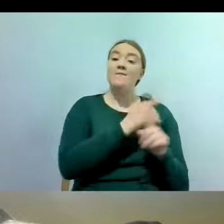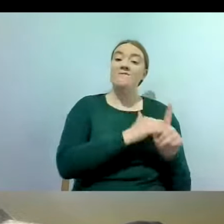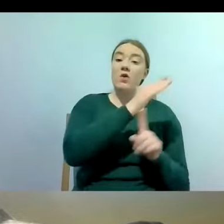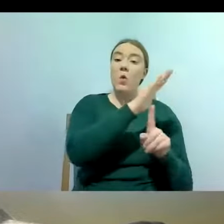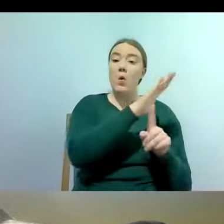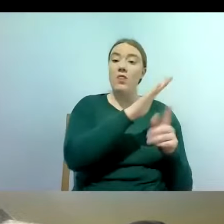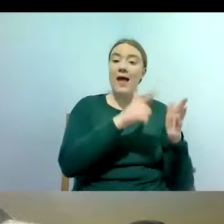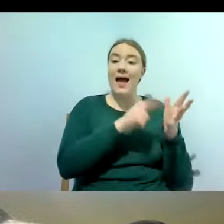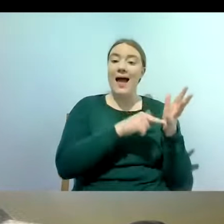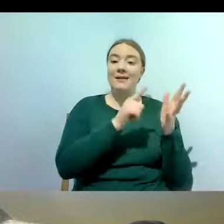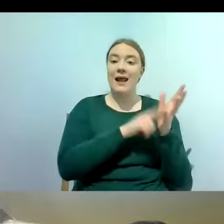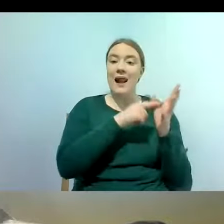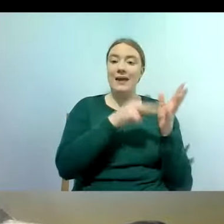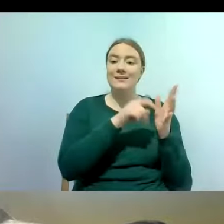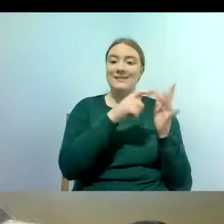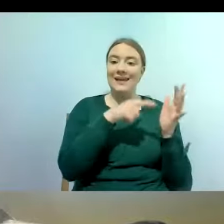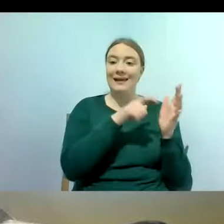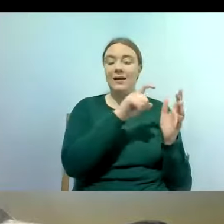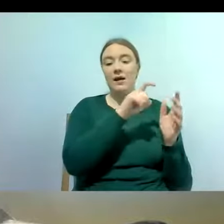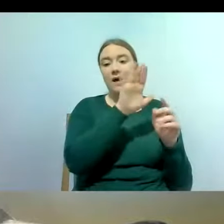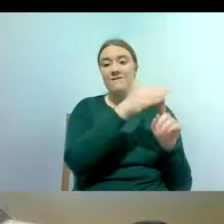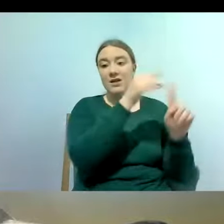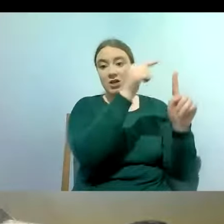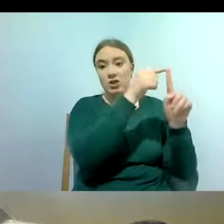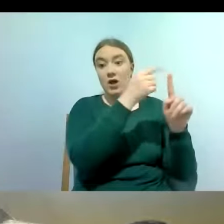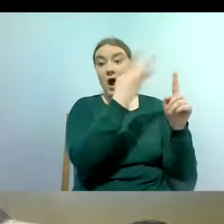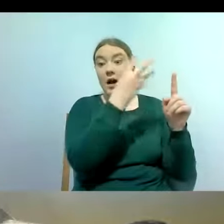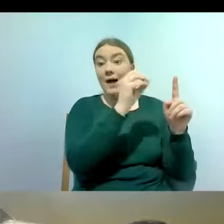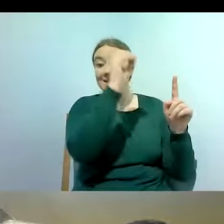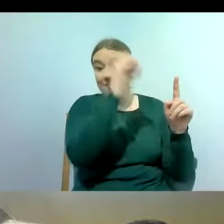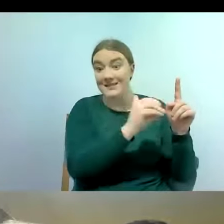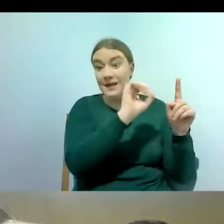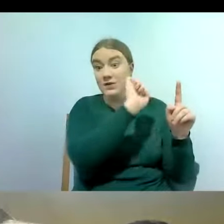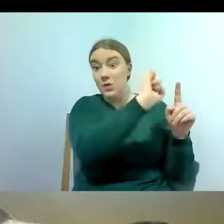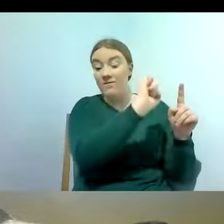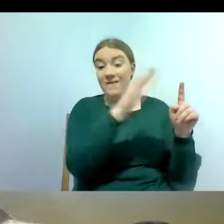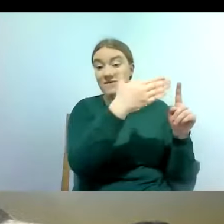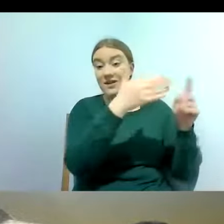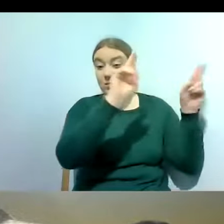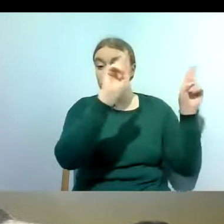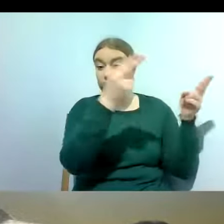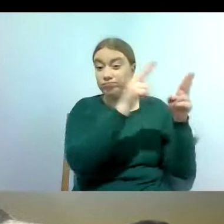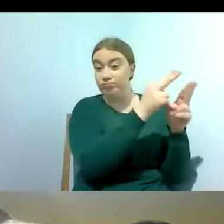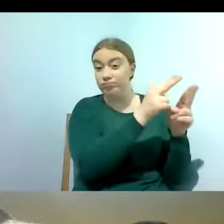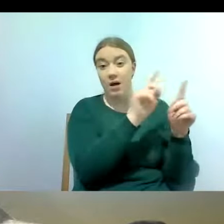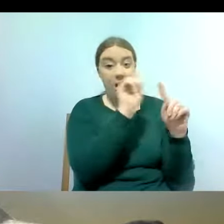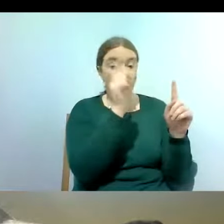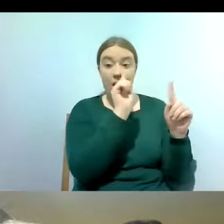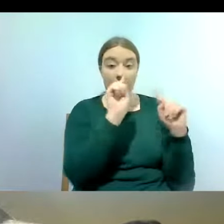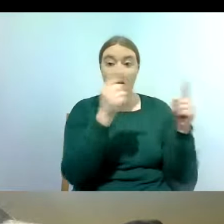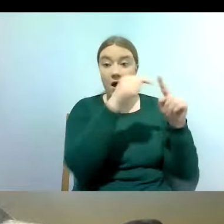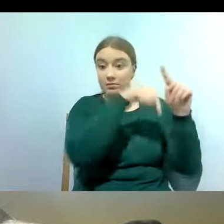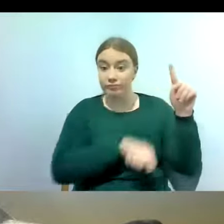uh um around 90 percent uh have declined um they've sorry they've they've faced um 90 declines